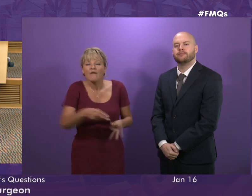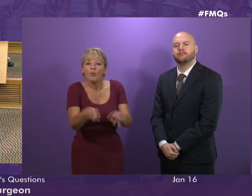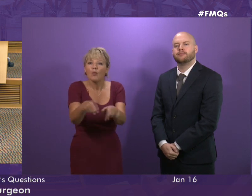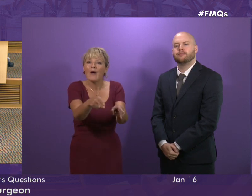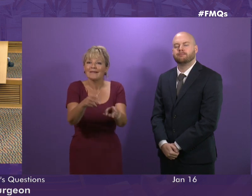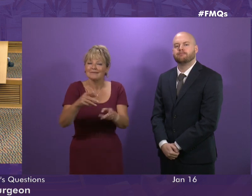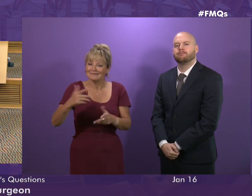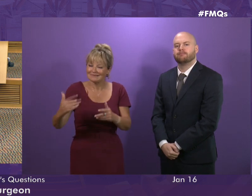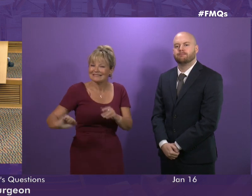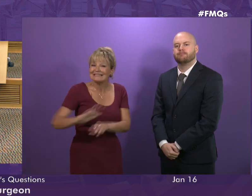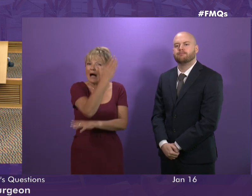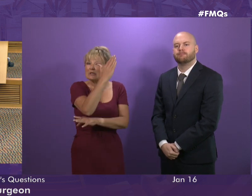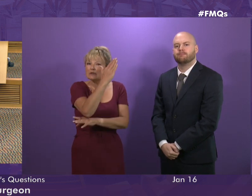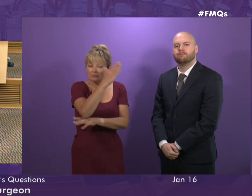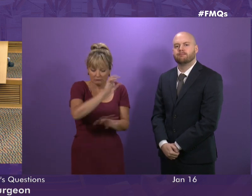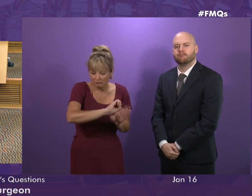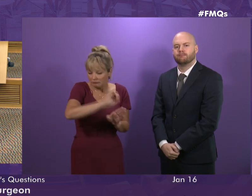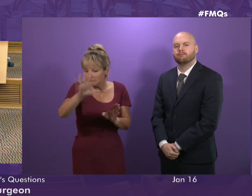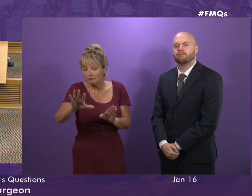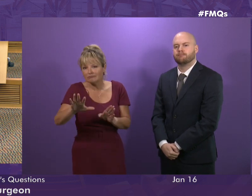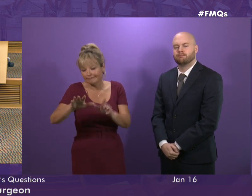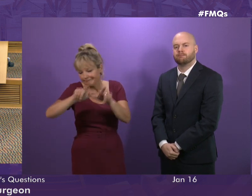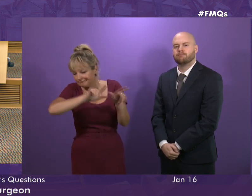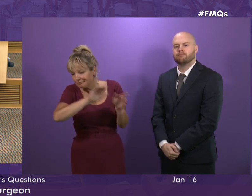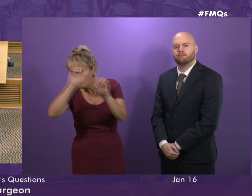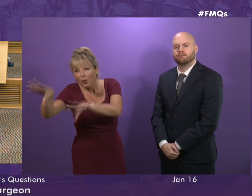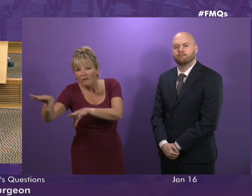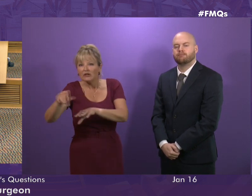That builds on an on-going programme of research and monitoring, which includes the Moray Firth